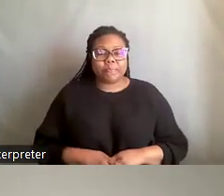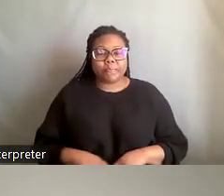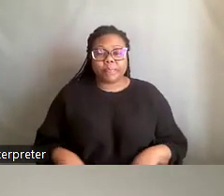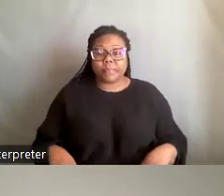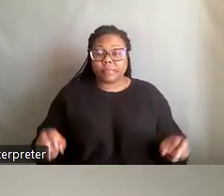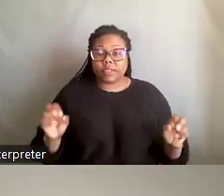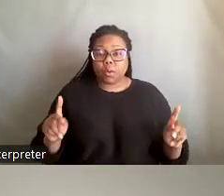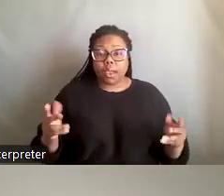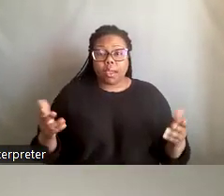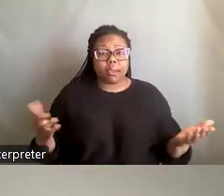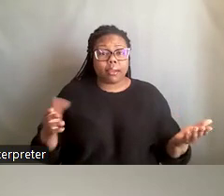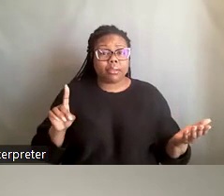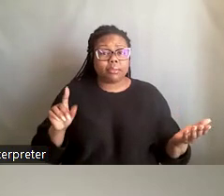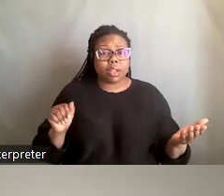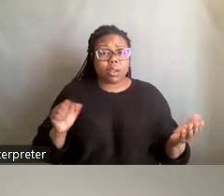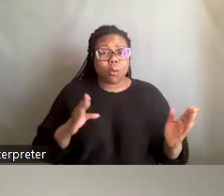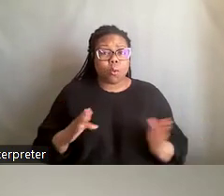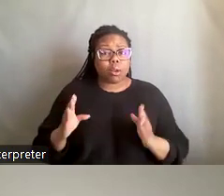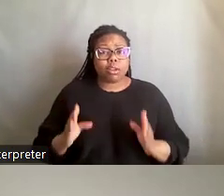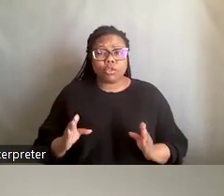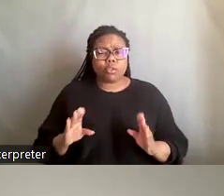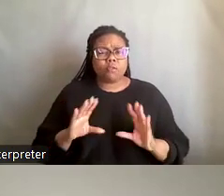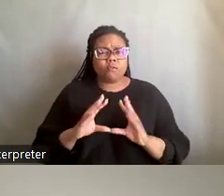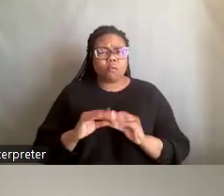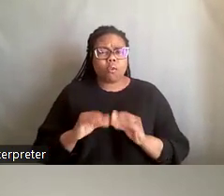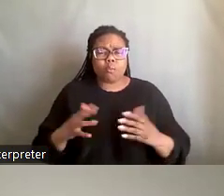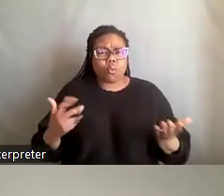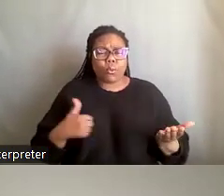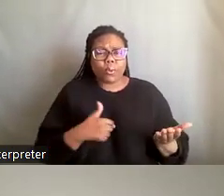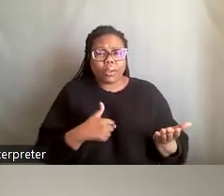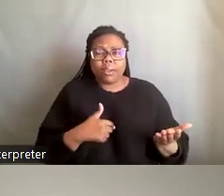one of them or me, I will get back to you. So what is the